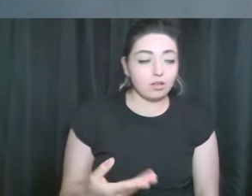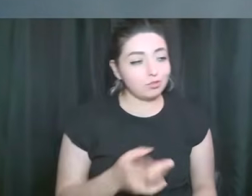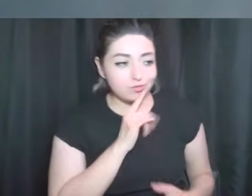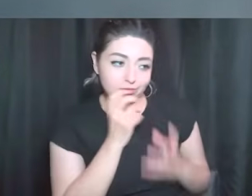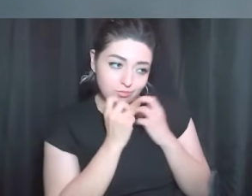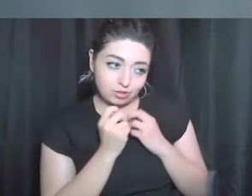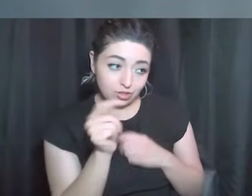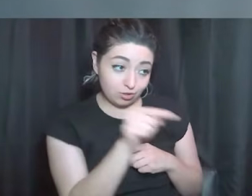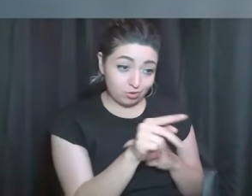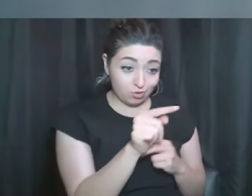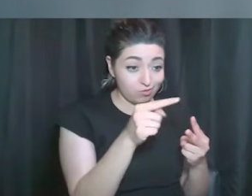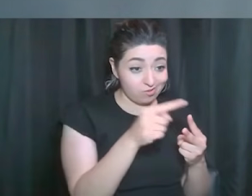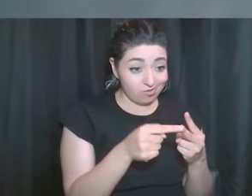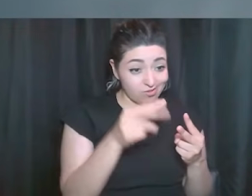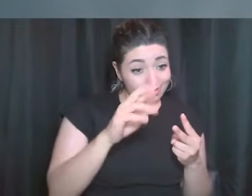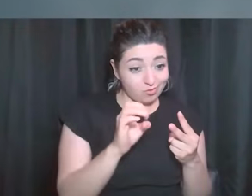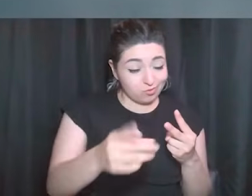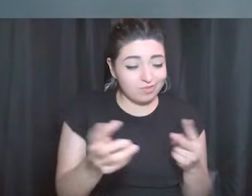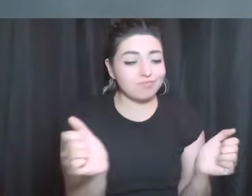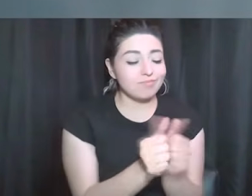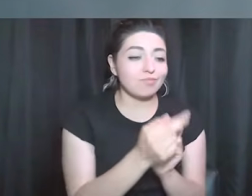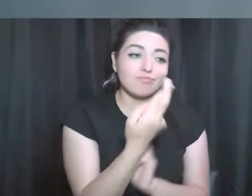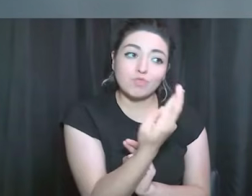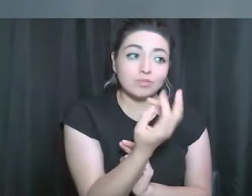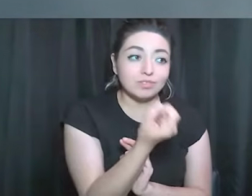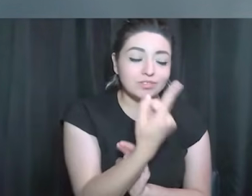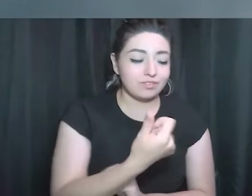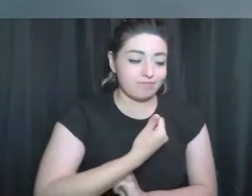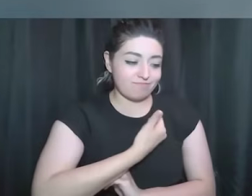Although I appreciate your first name basis with Detective Reed, I'm not sure it suits me yet.